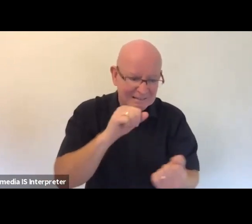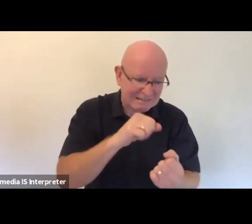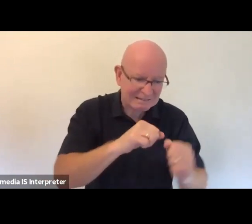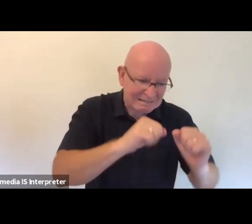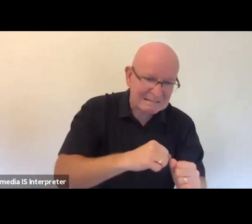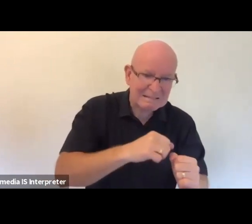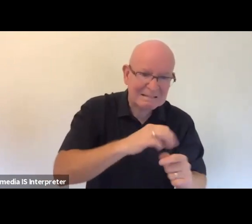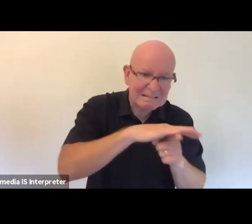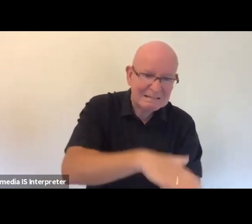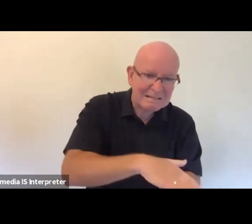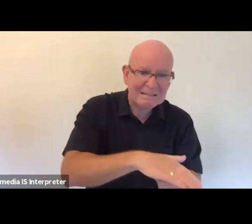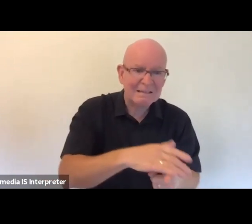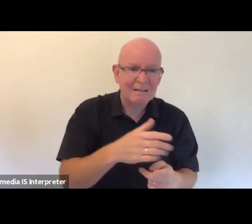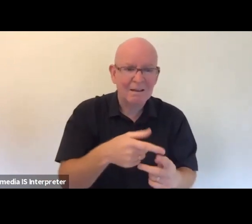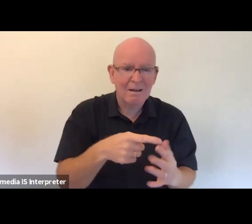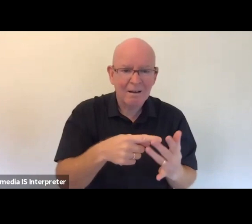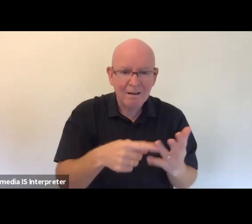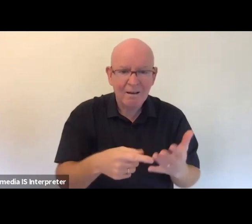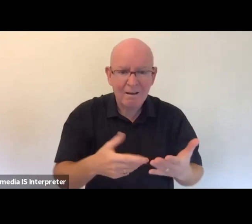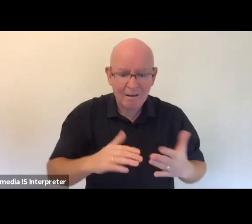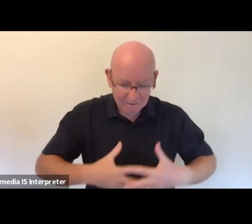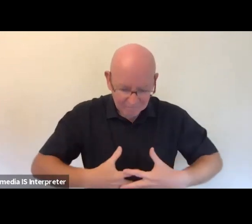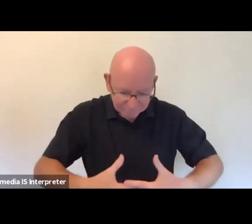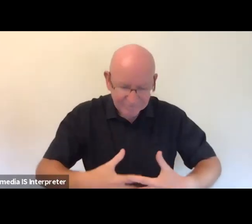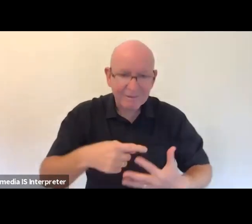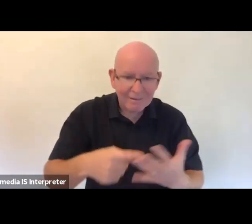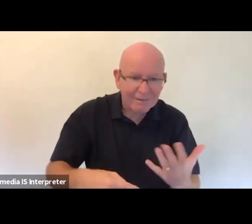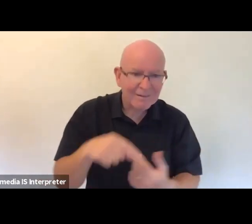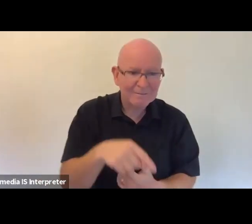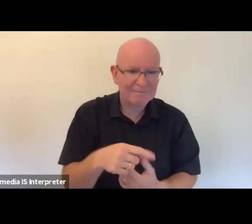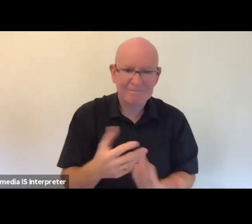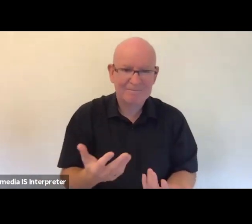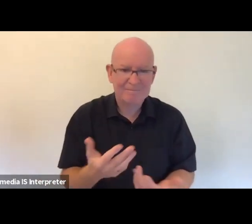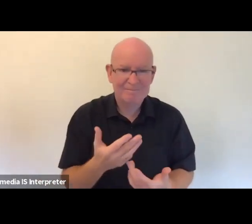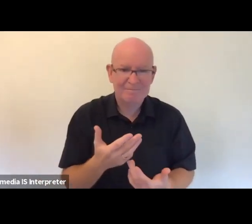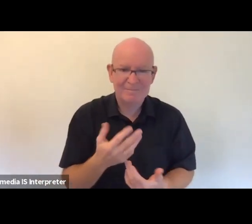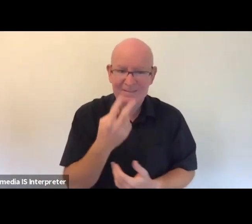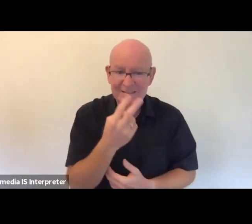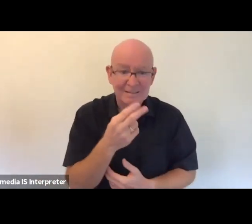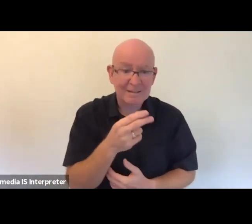Great. Thanks, Minakshi. Okay, next question is for Fatima.